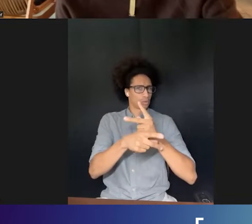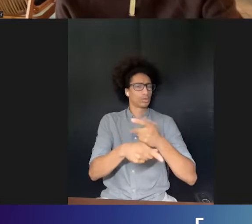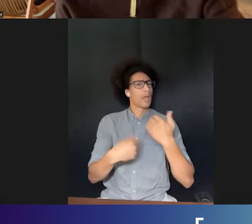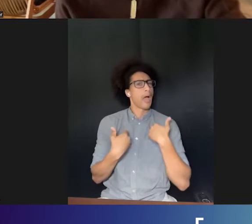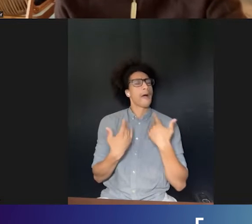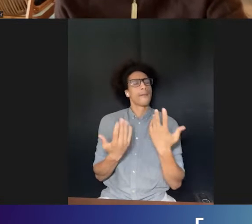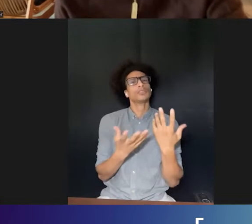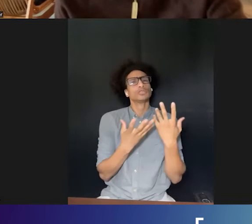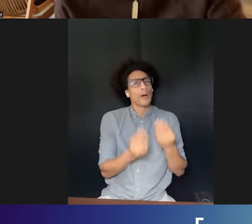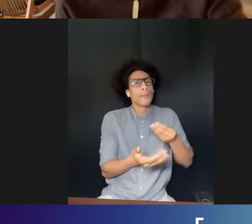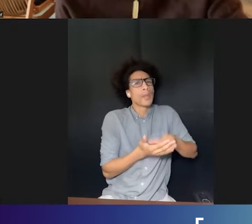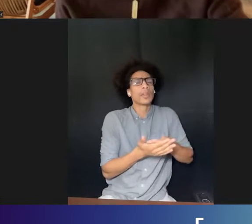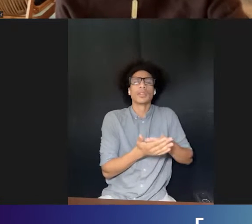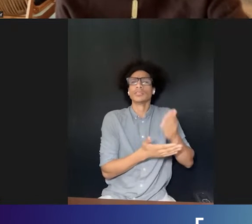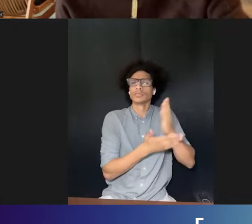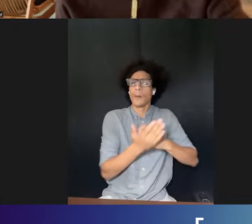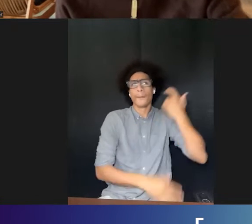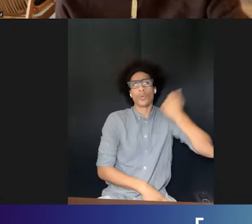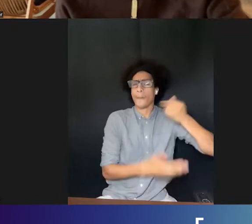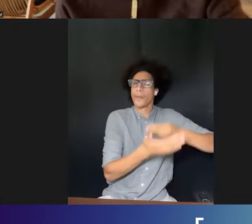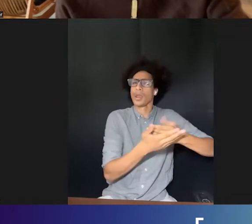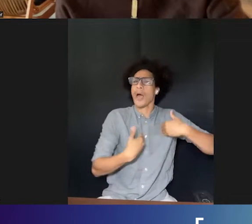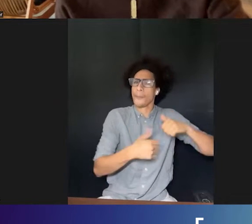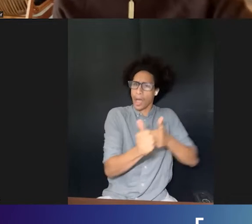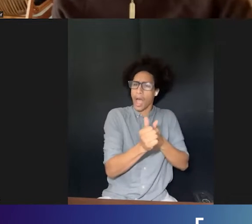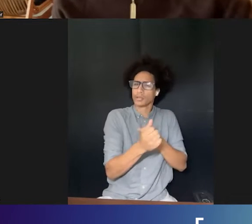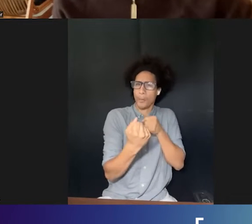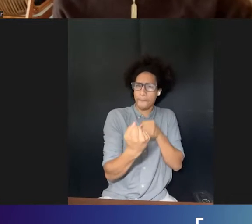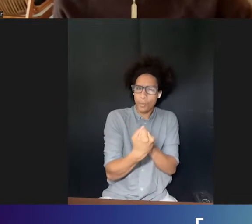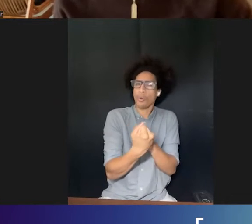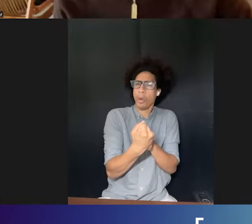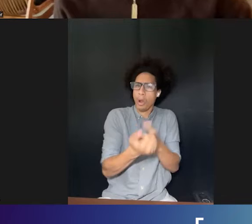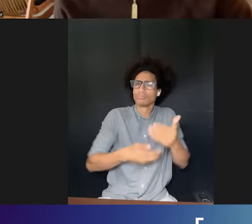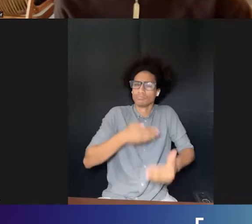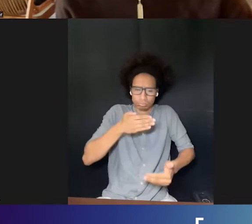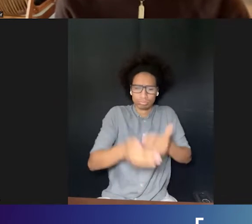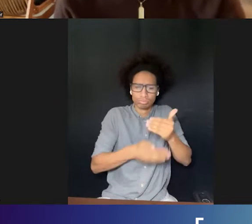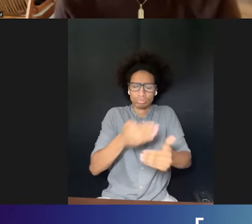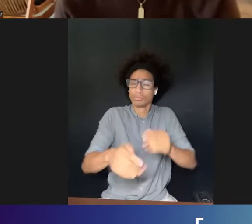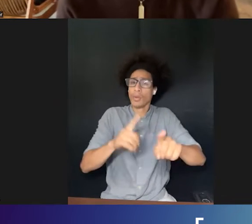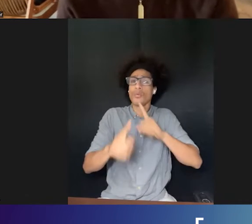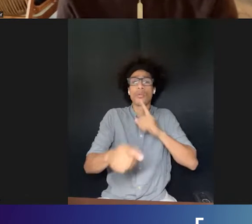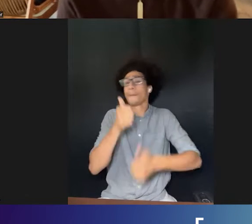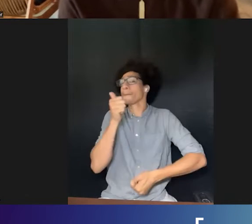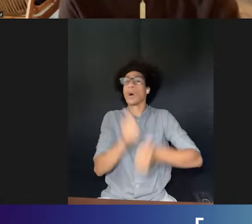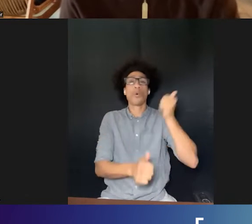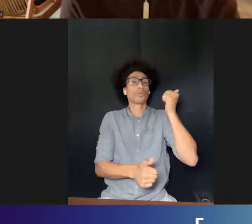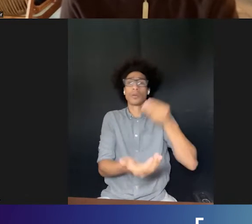So it's some grant money but you know, is mostly funded in equity finance.